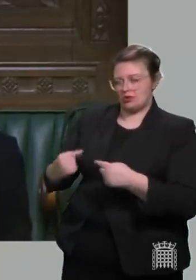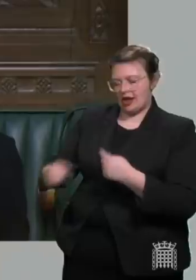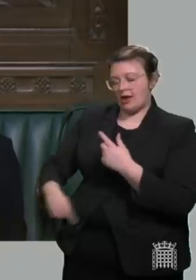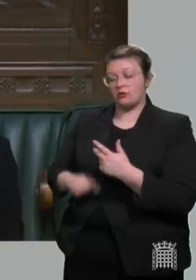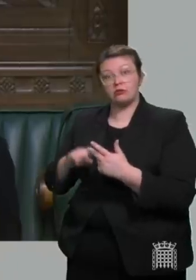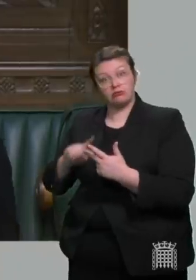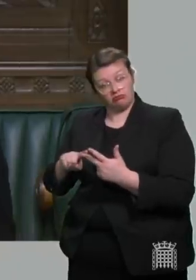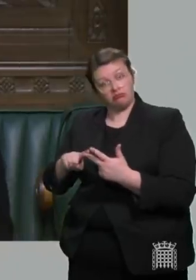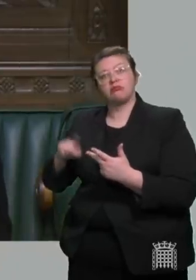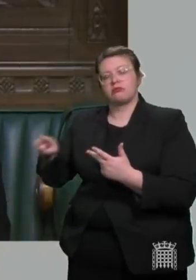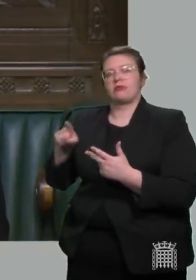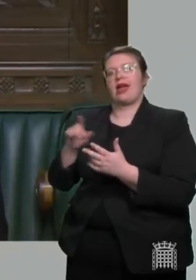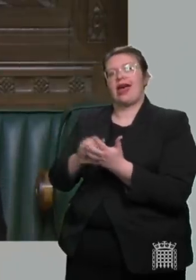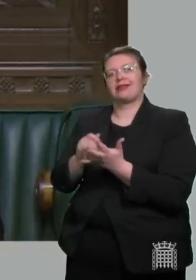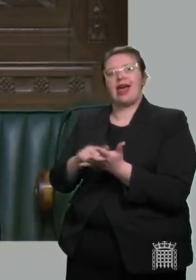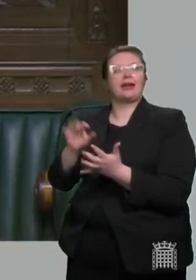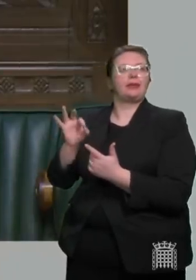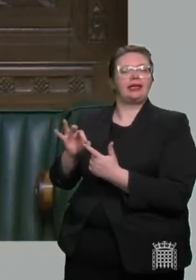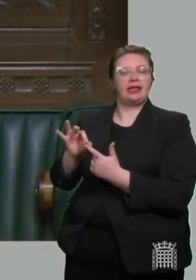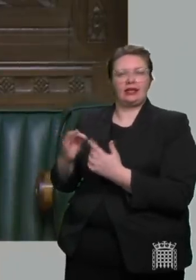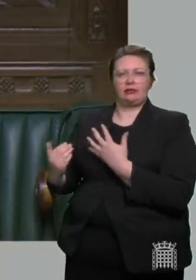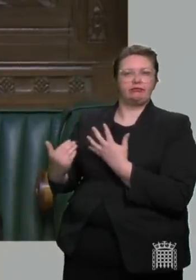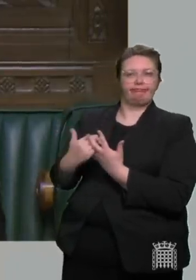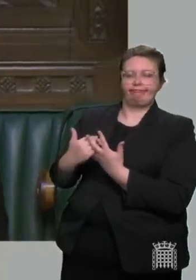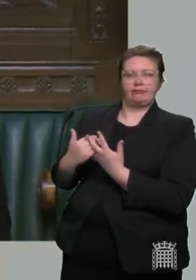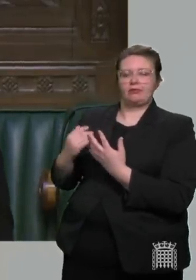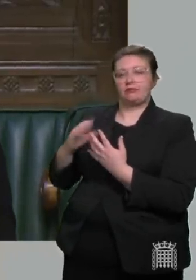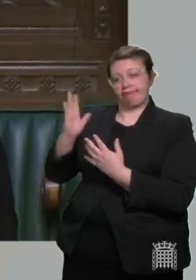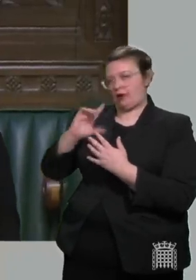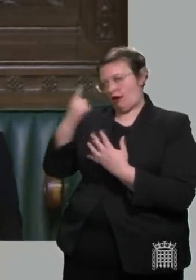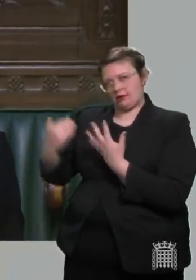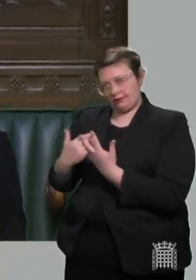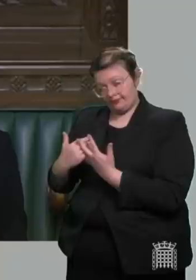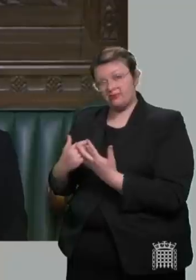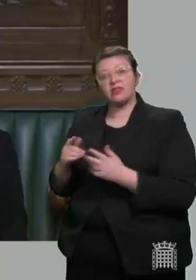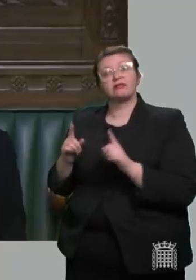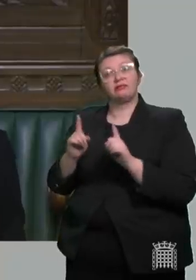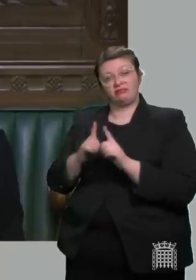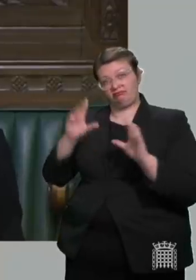British Sign Language interpretation will continue until the end of the speech of the leader of the